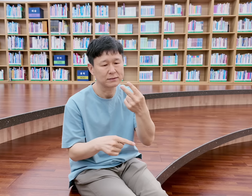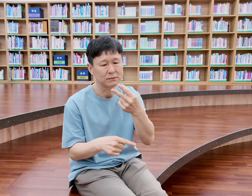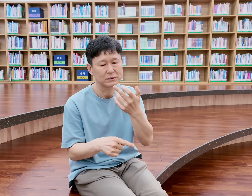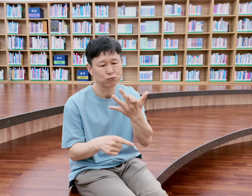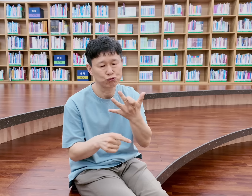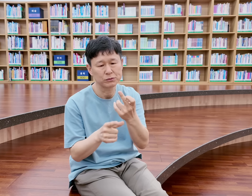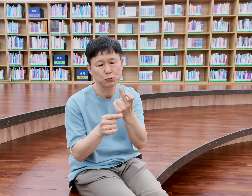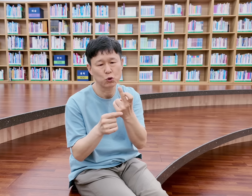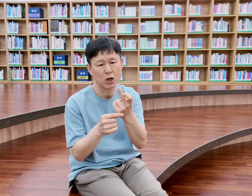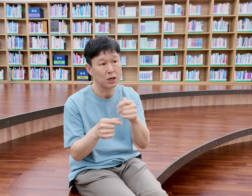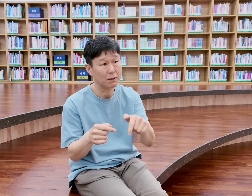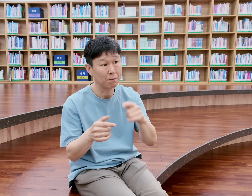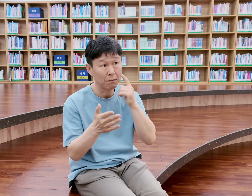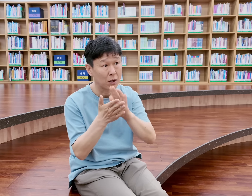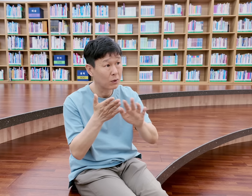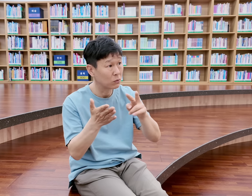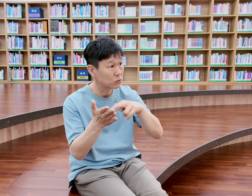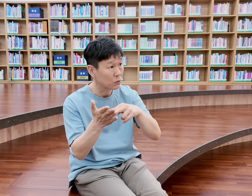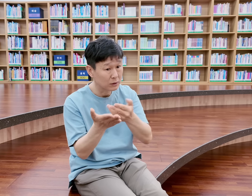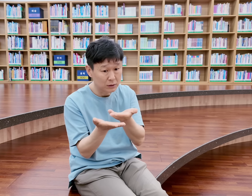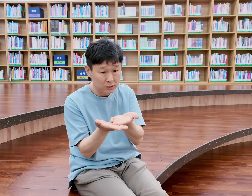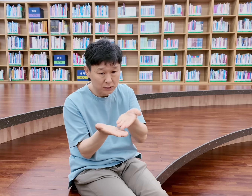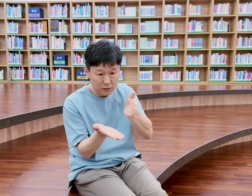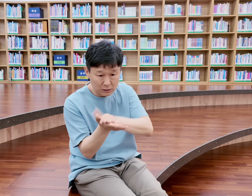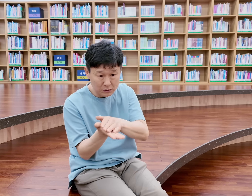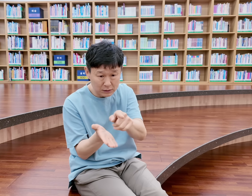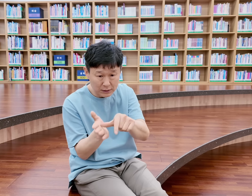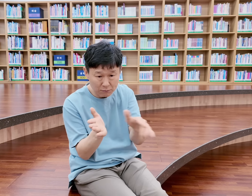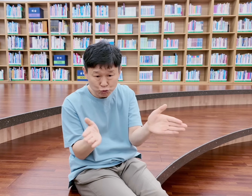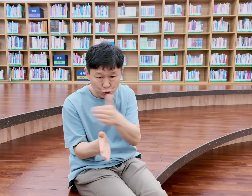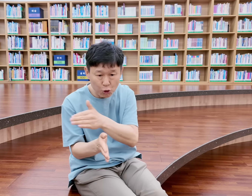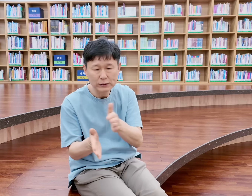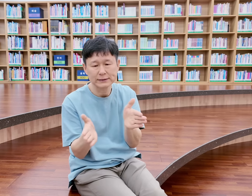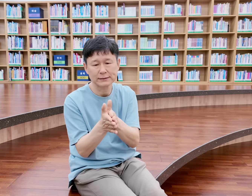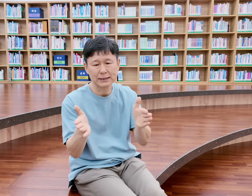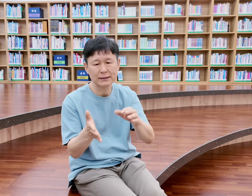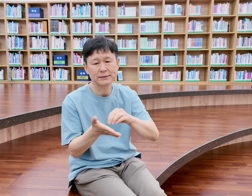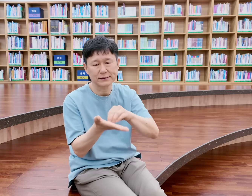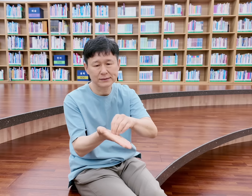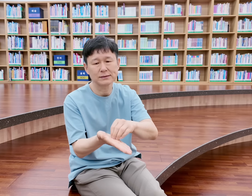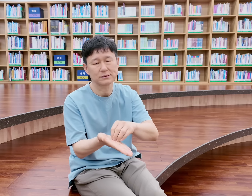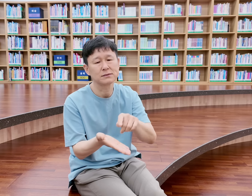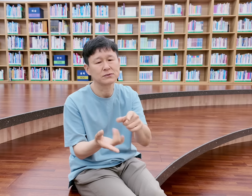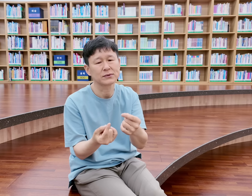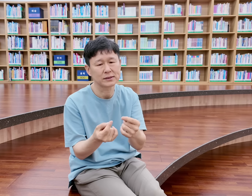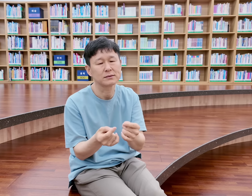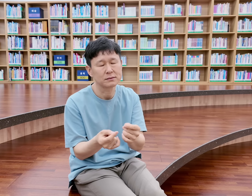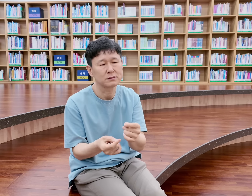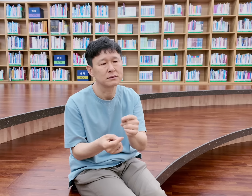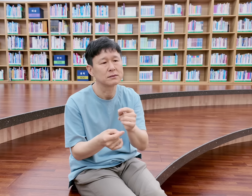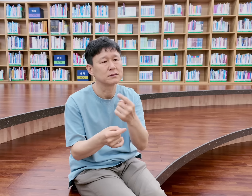Then, in December 2019, work began in earnest after the Peace Library completed repairs.